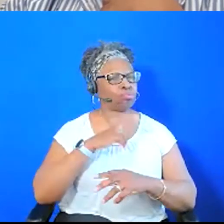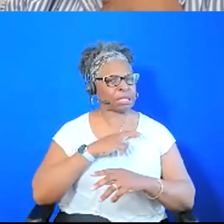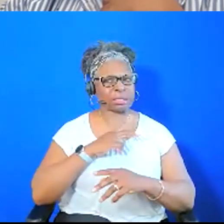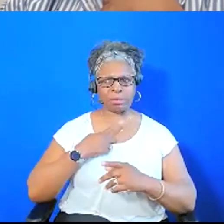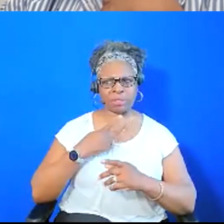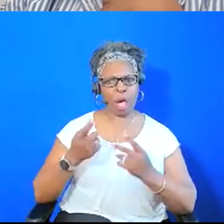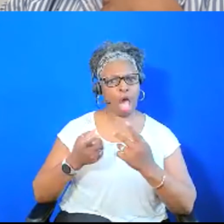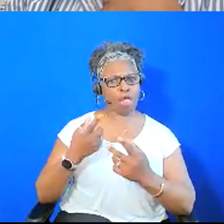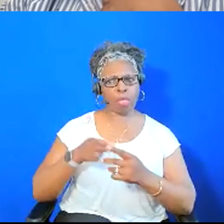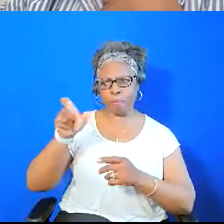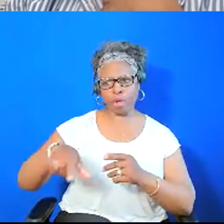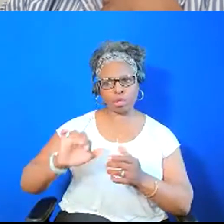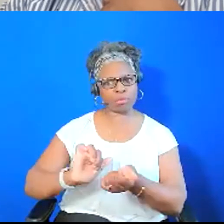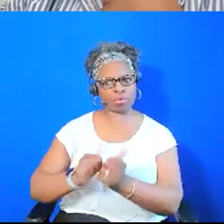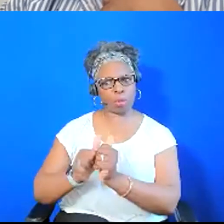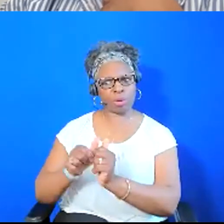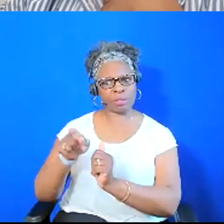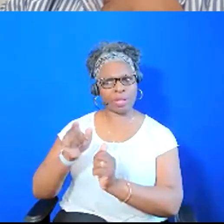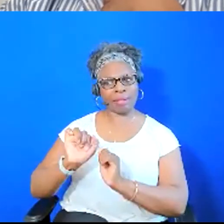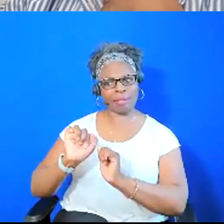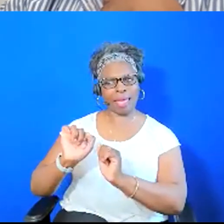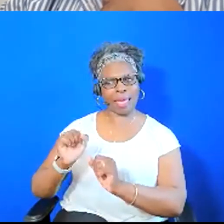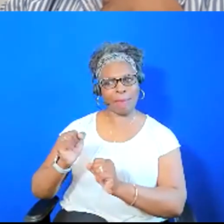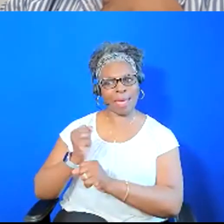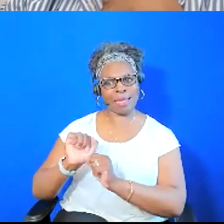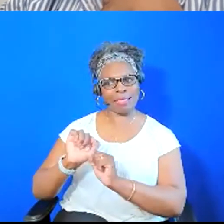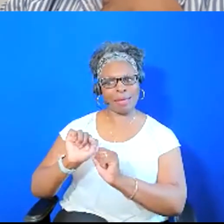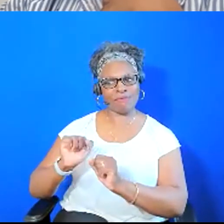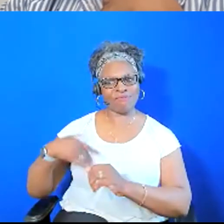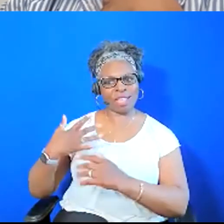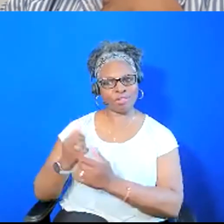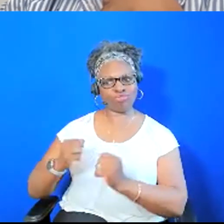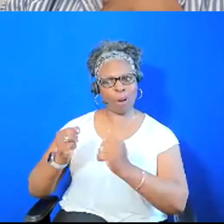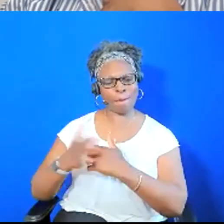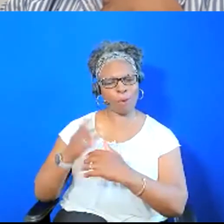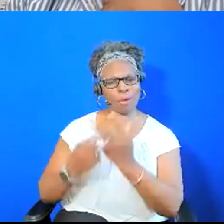would feel stronger as an artist and would actually become more independent and sustainable.